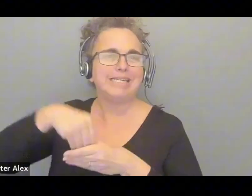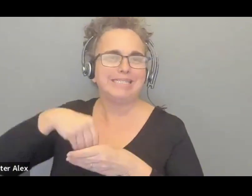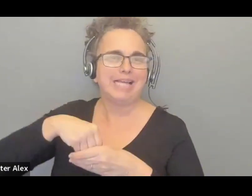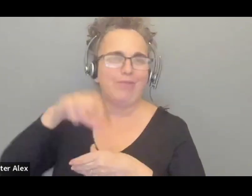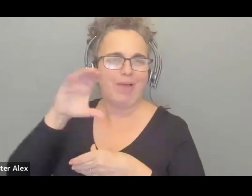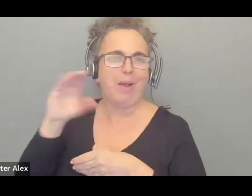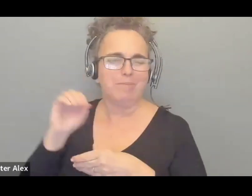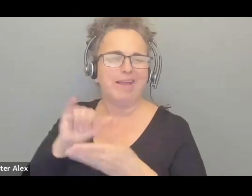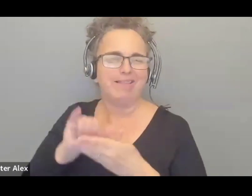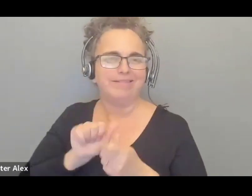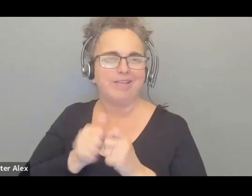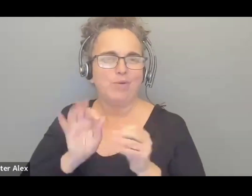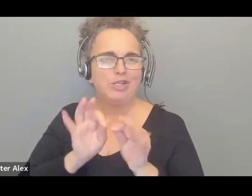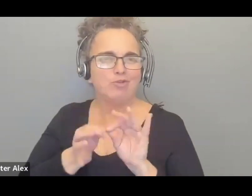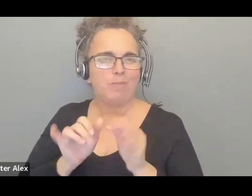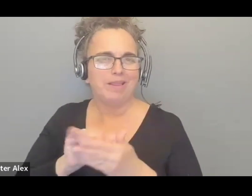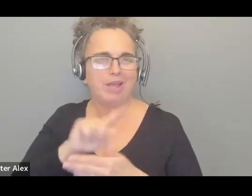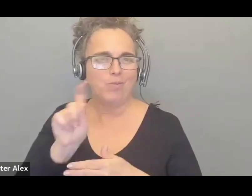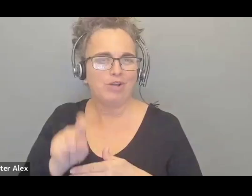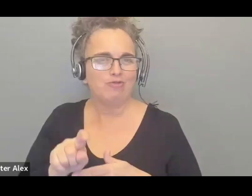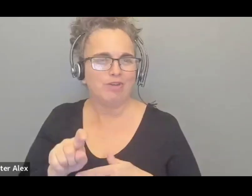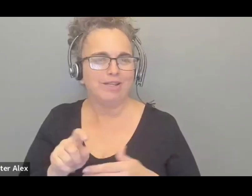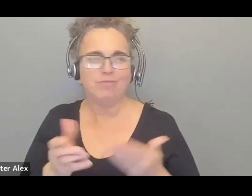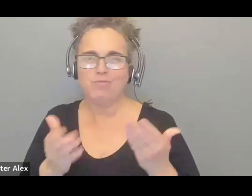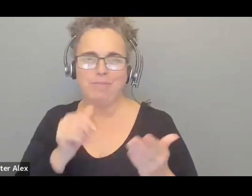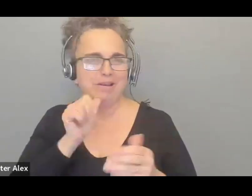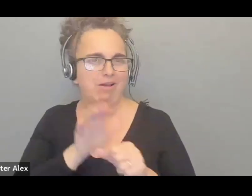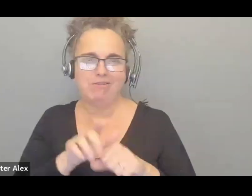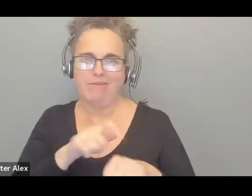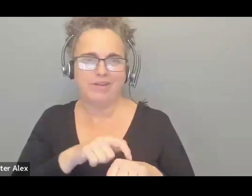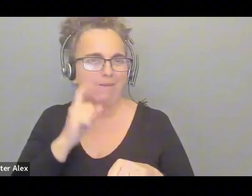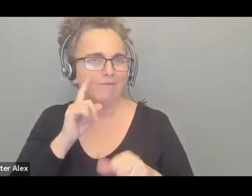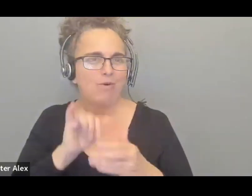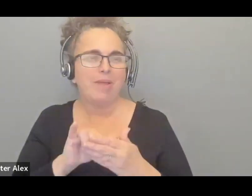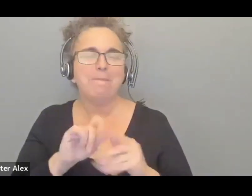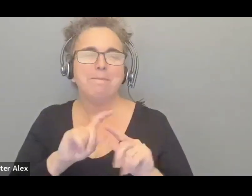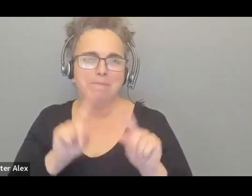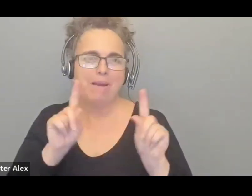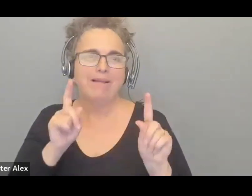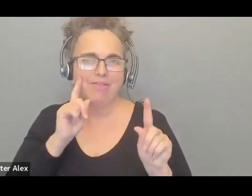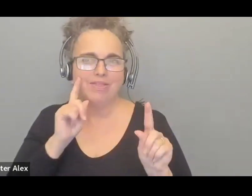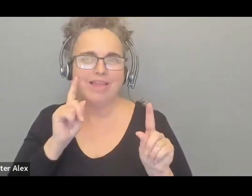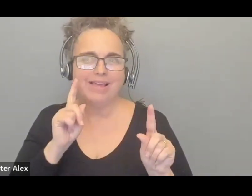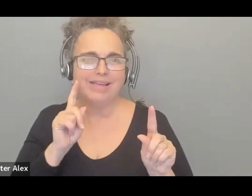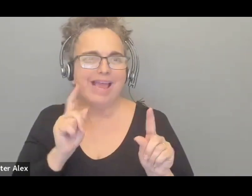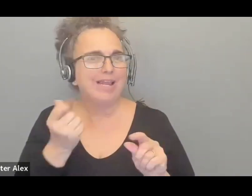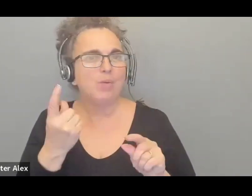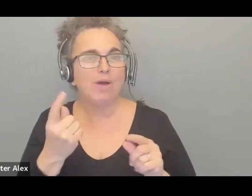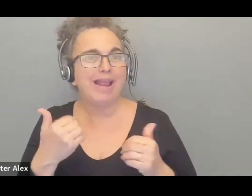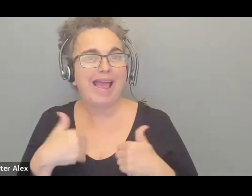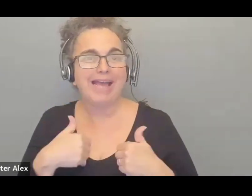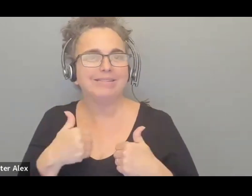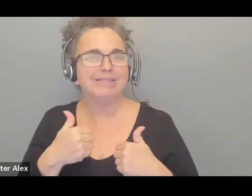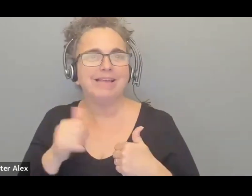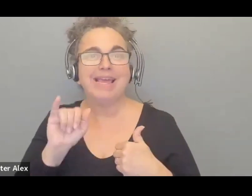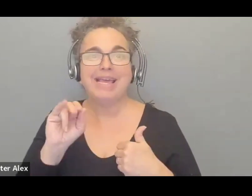So there's probably not time for it, but I think if anyone has any insights they want to share